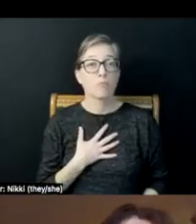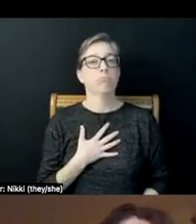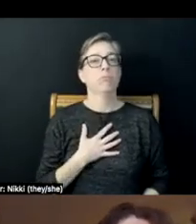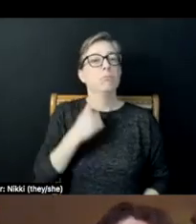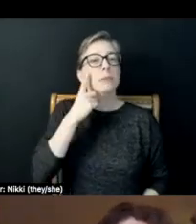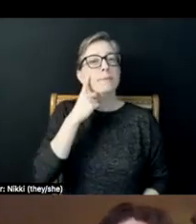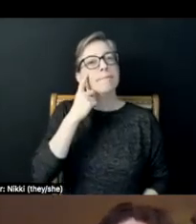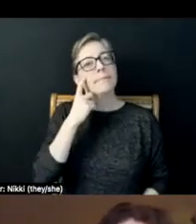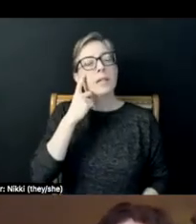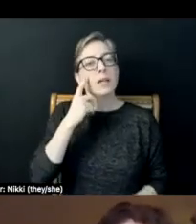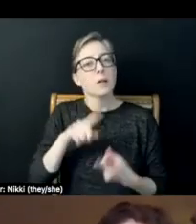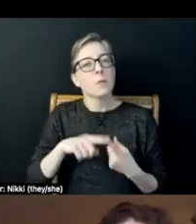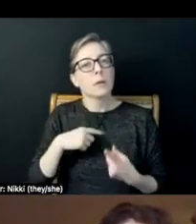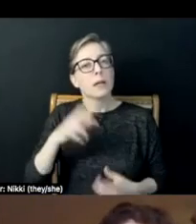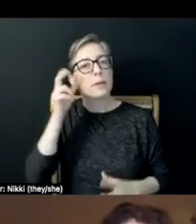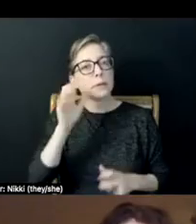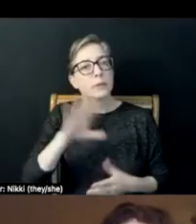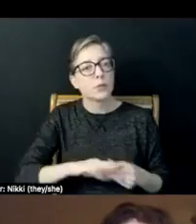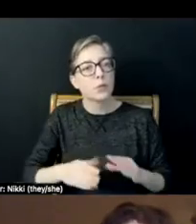Thank you so much for sharing.